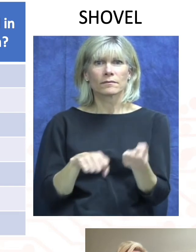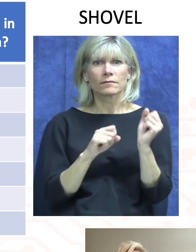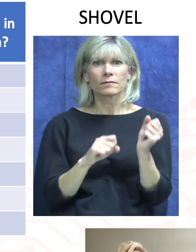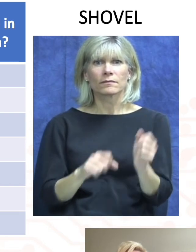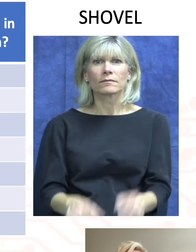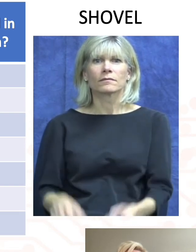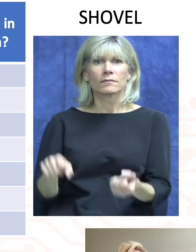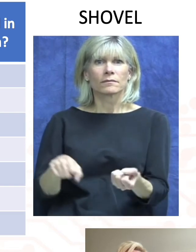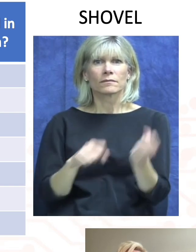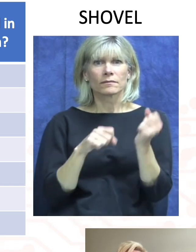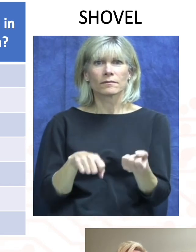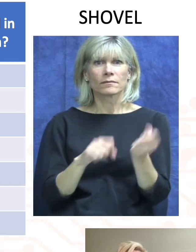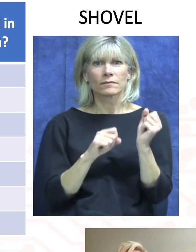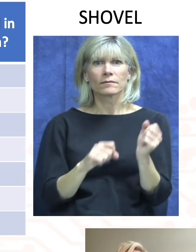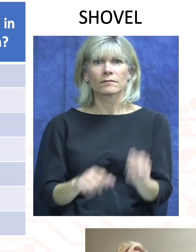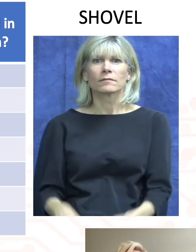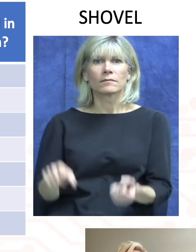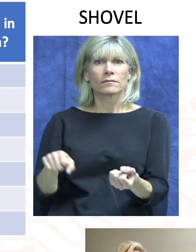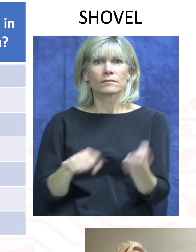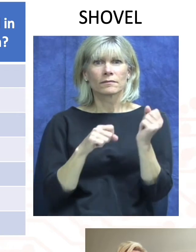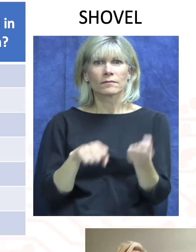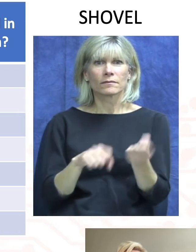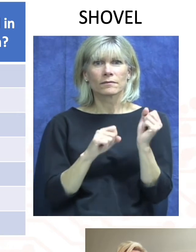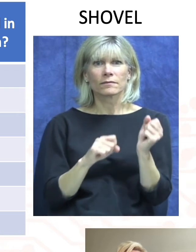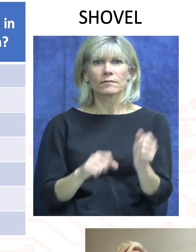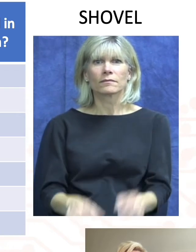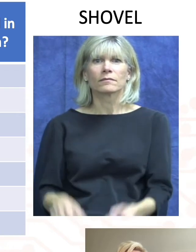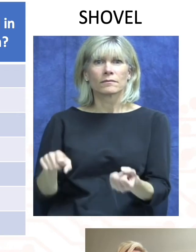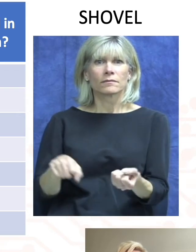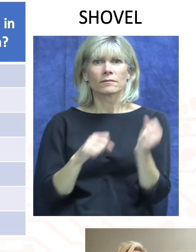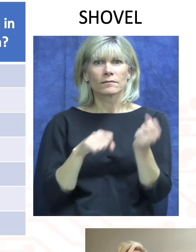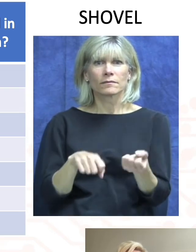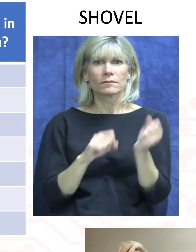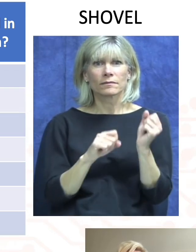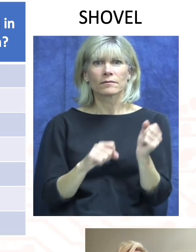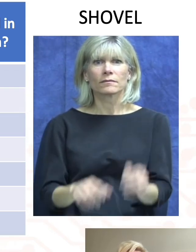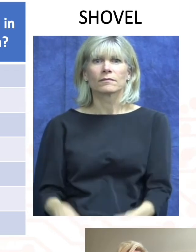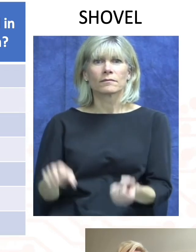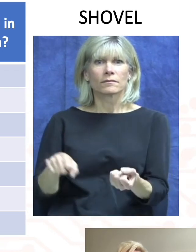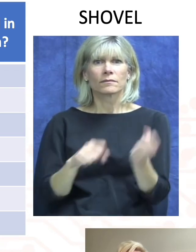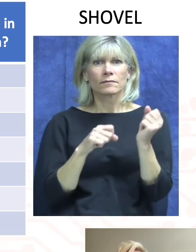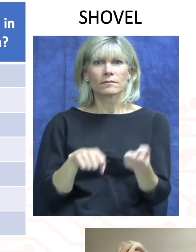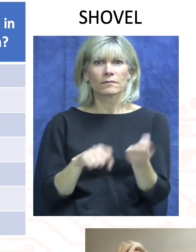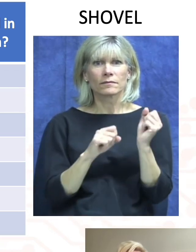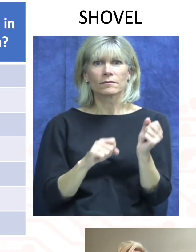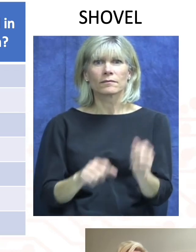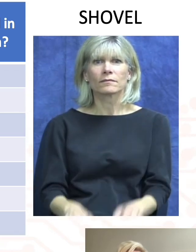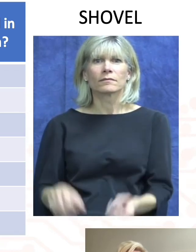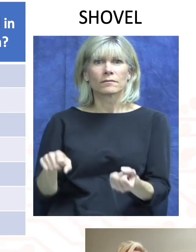So, for 'shovel', 24 out of 30 people said "has a handle".